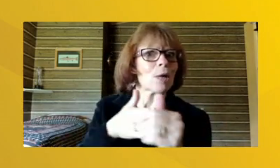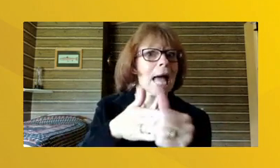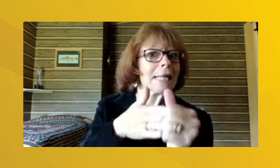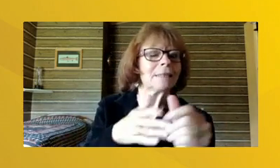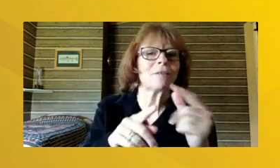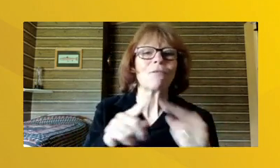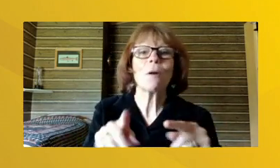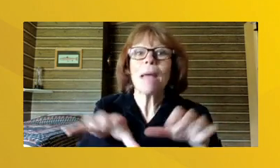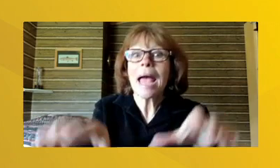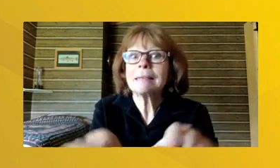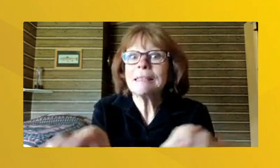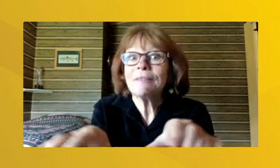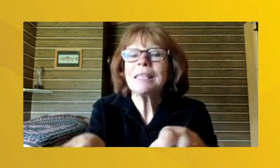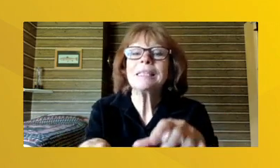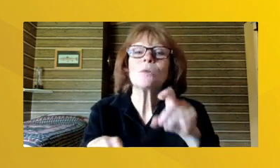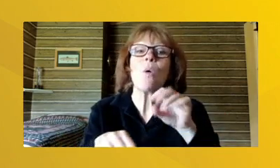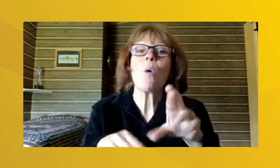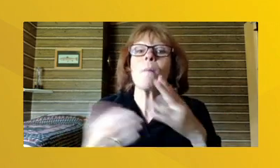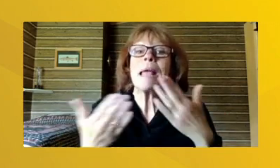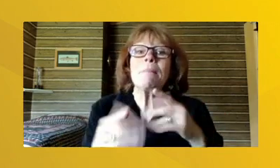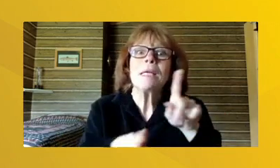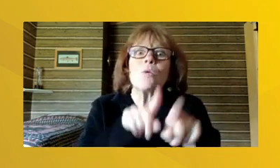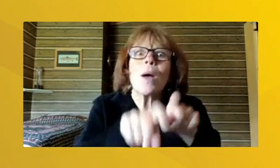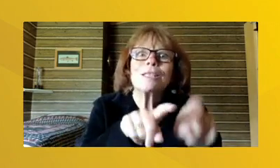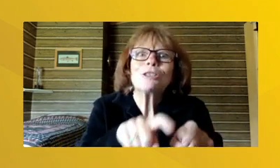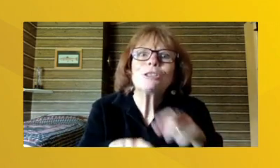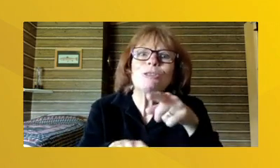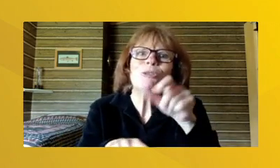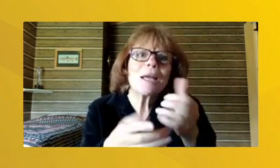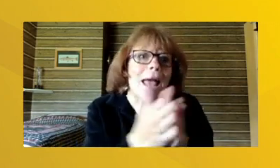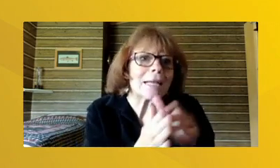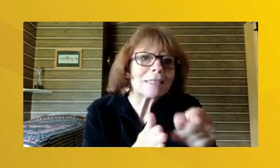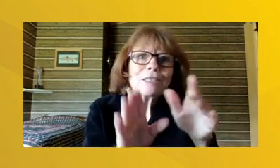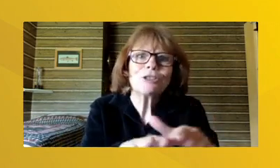that you could ask the children to inspire child-led questioning and learning.